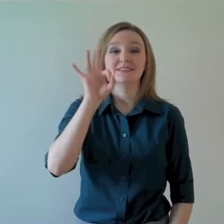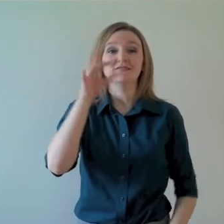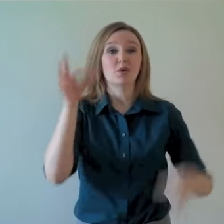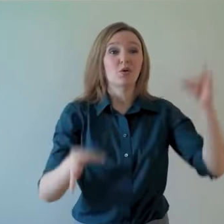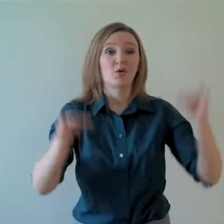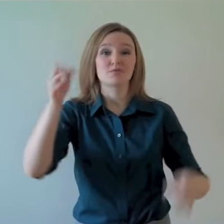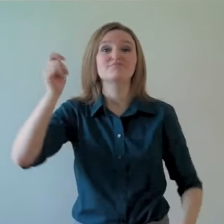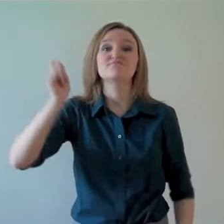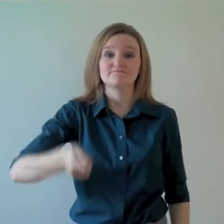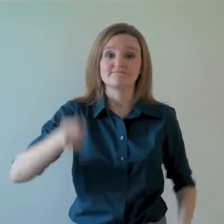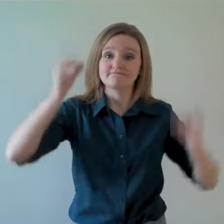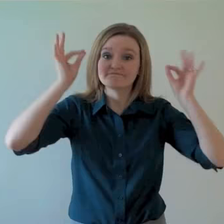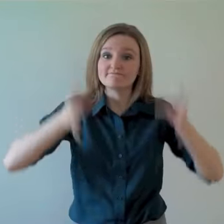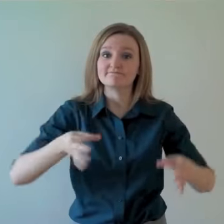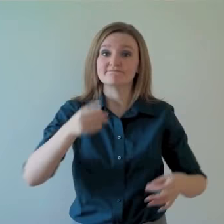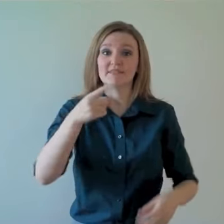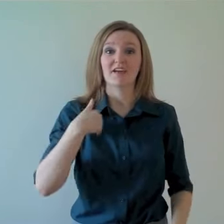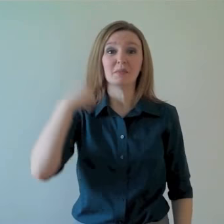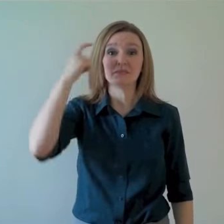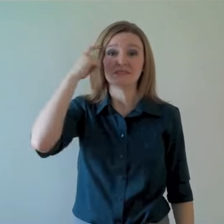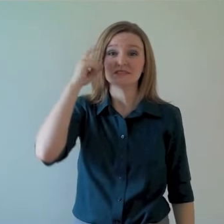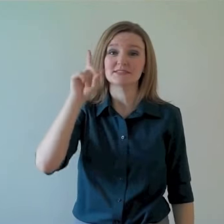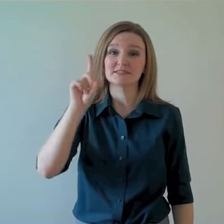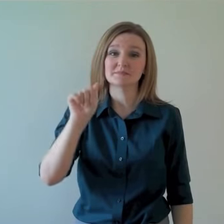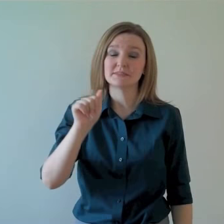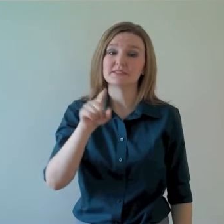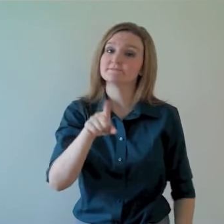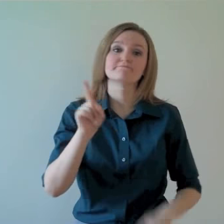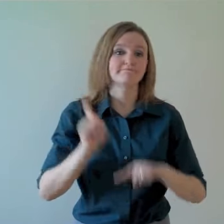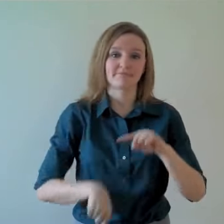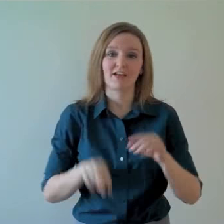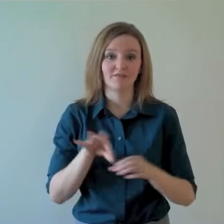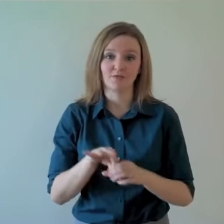not have been found by a court to be incapable of voting by reason of mental disability.